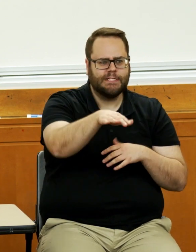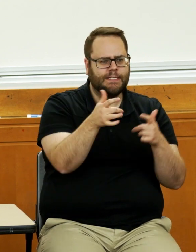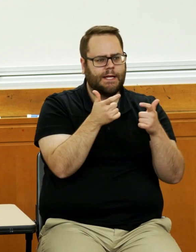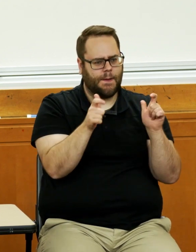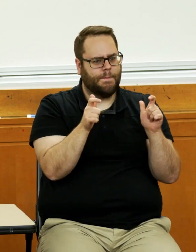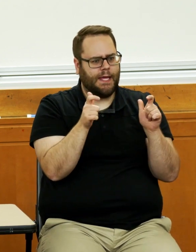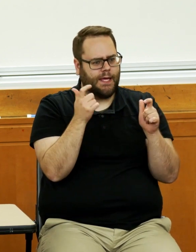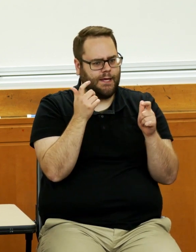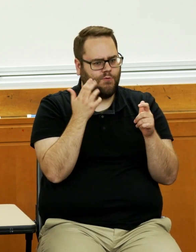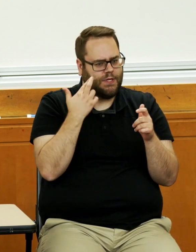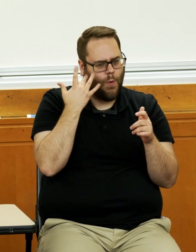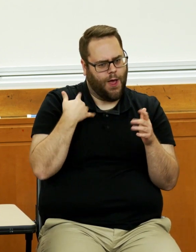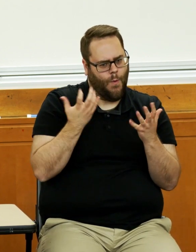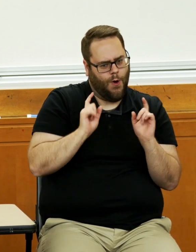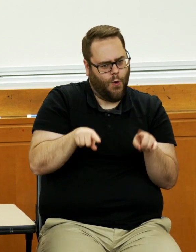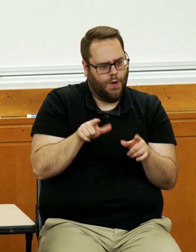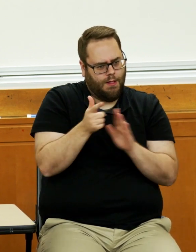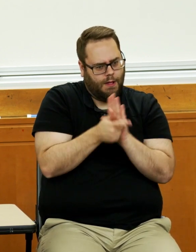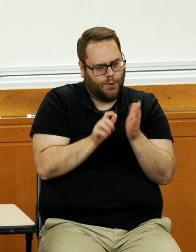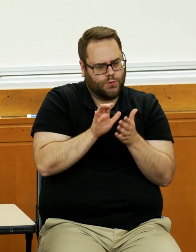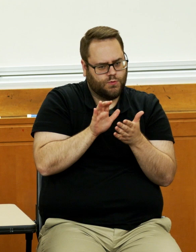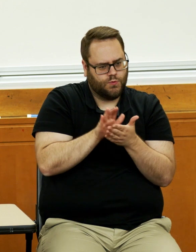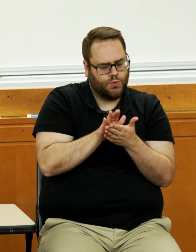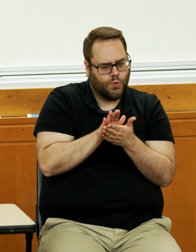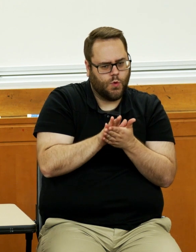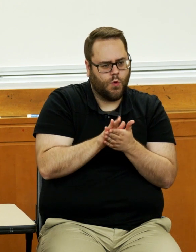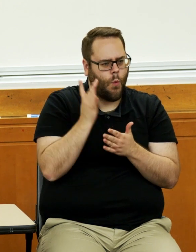come to law school. Where's the class?” And he said, “Oh, we don't have anybody to teach it.